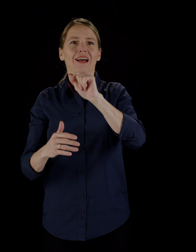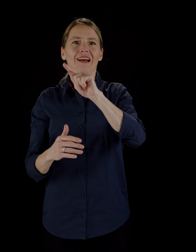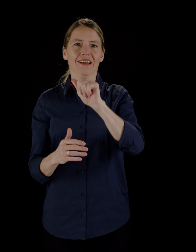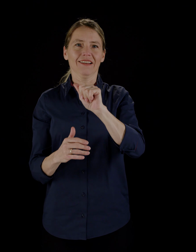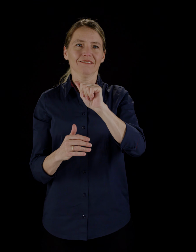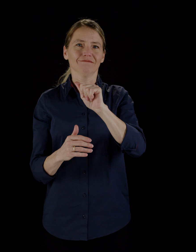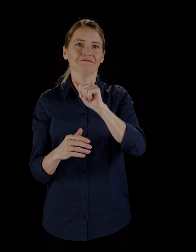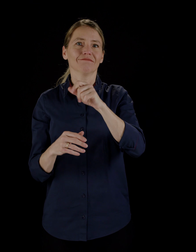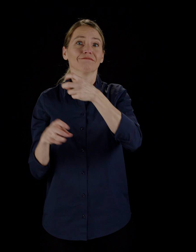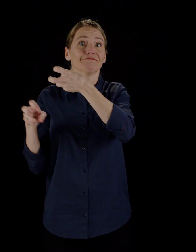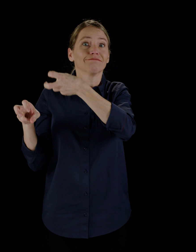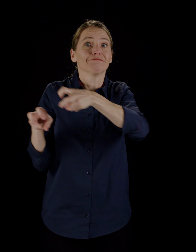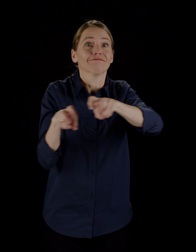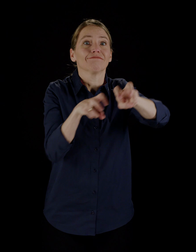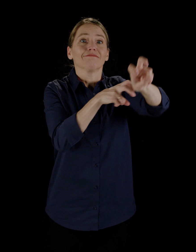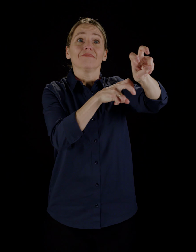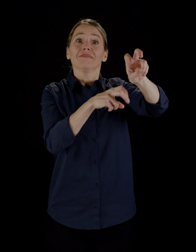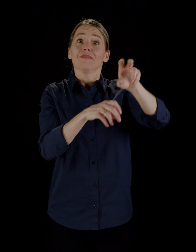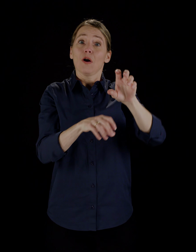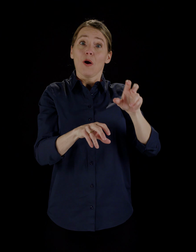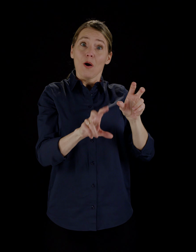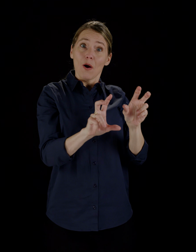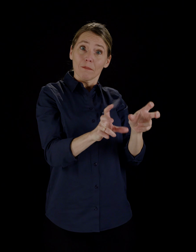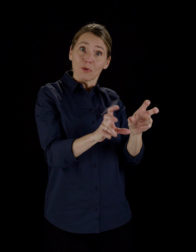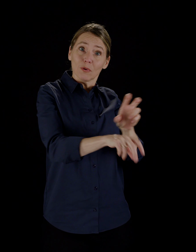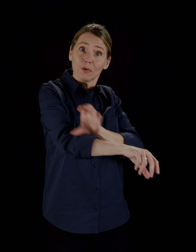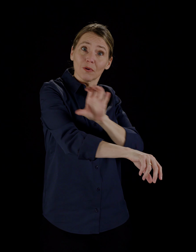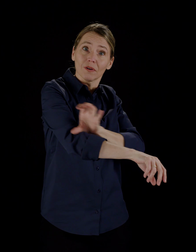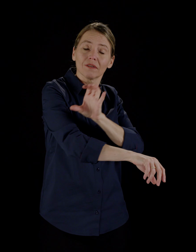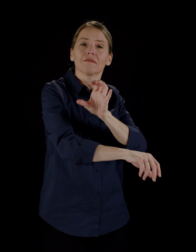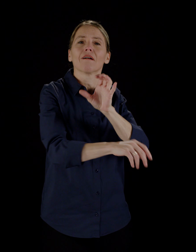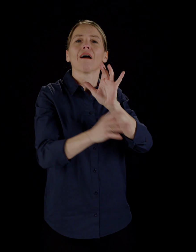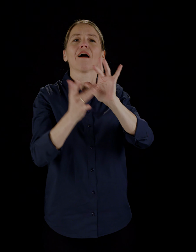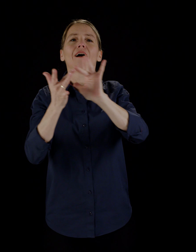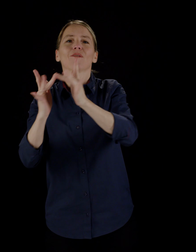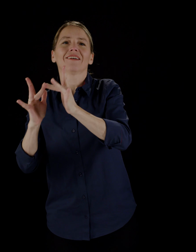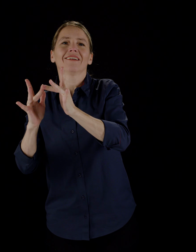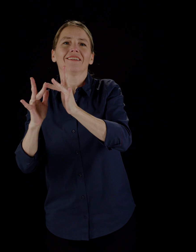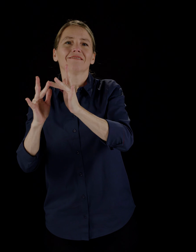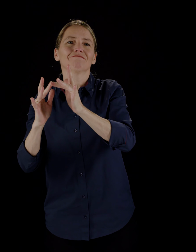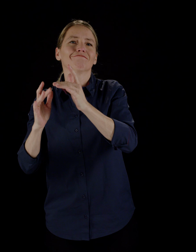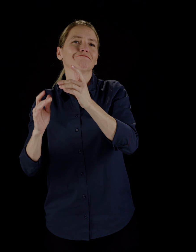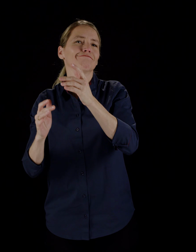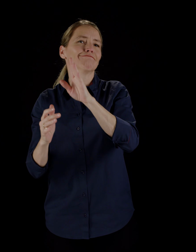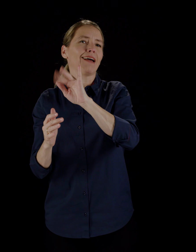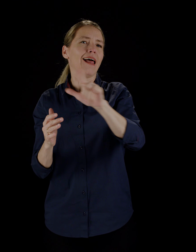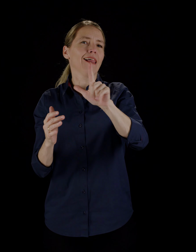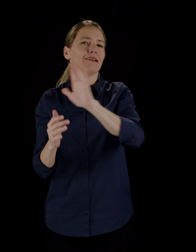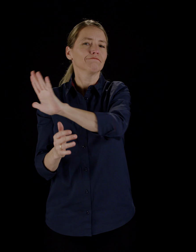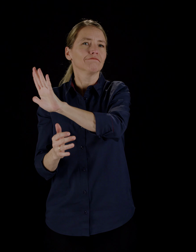in a billing cycle. Billing cycles tend to be approximately 30 days long, they may start